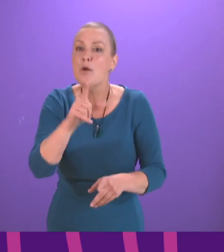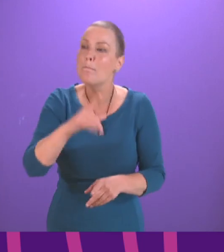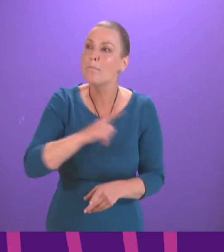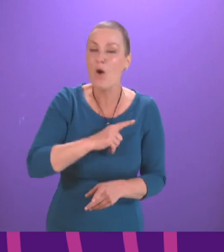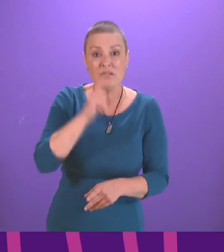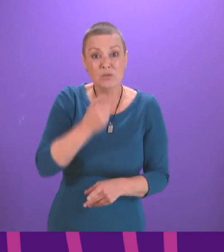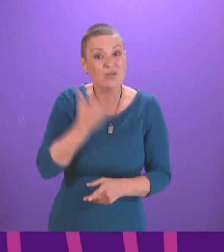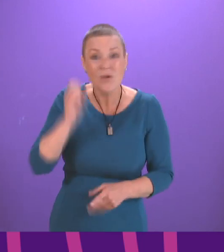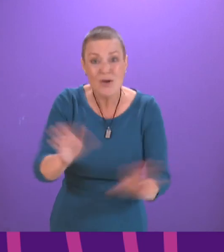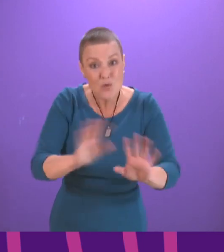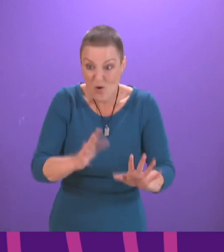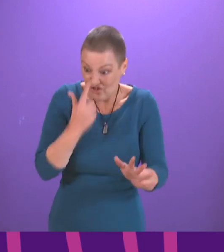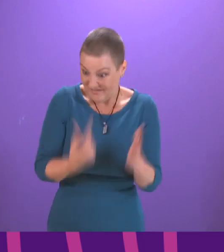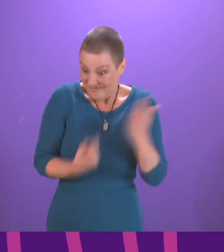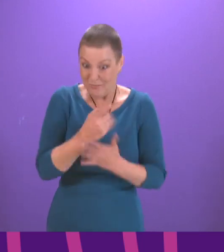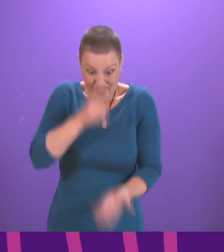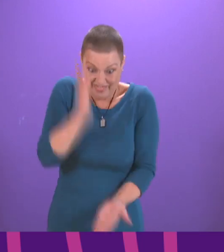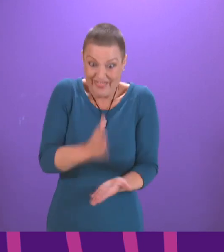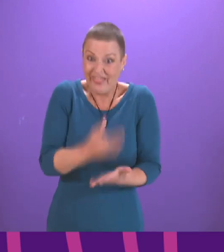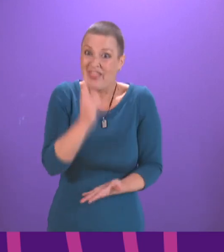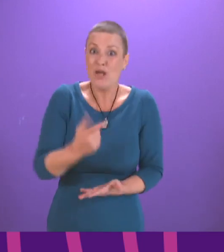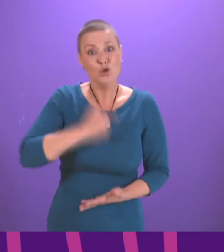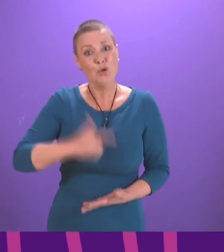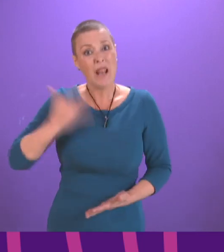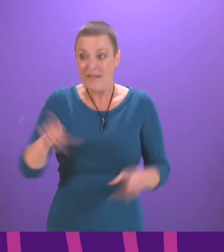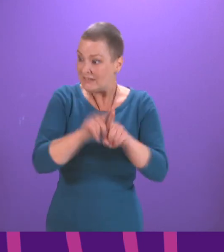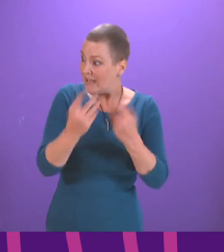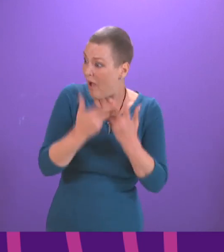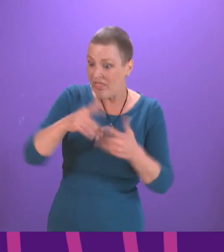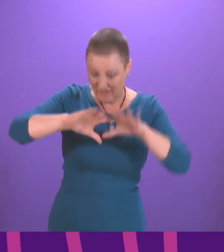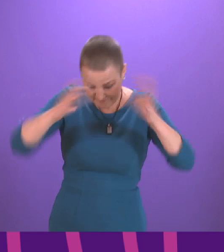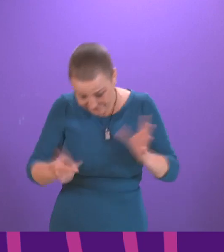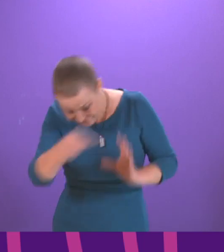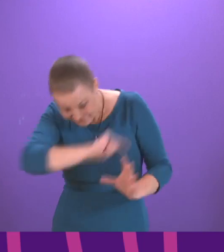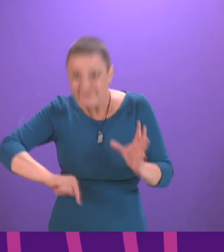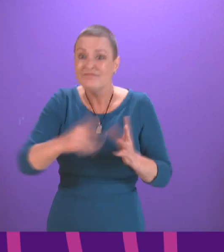wrong in care homes—as other countries in the United Kingdom and further afield did—because,